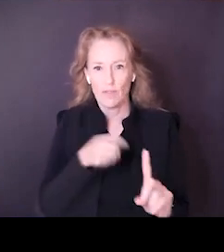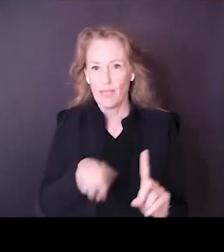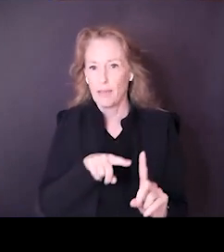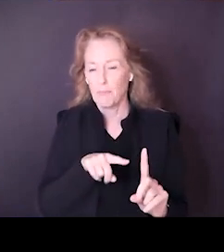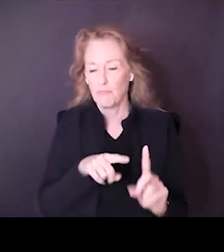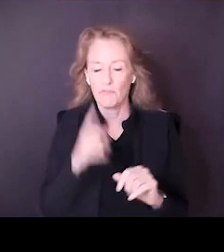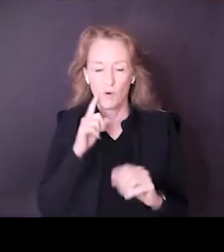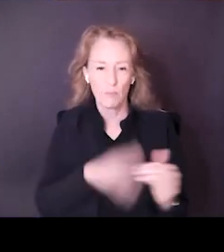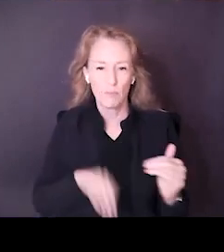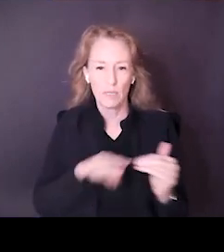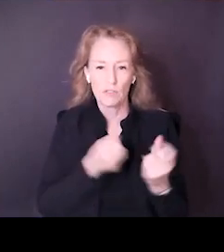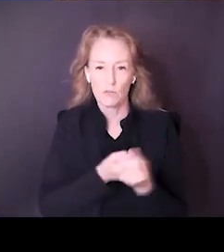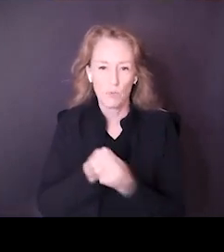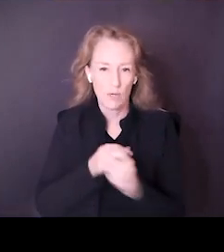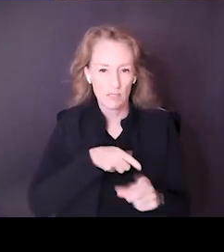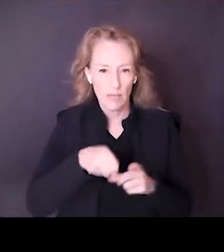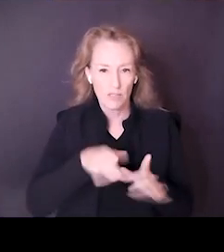COME TOGETHER AND SAY YOU ARE NOT ALONE SO WE WANT TO CREATE